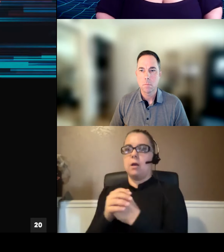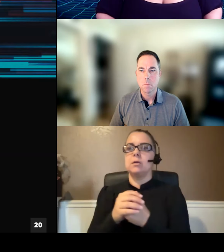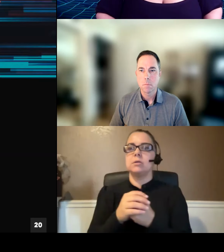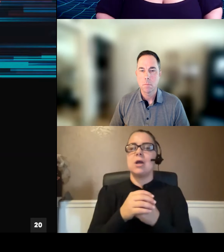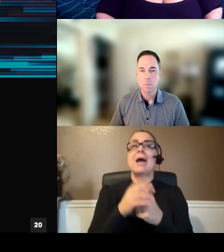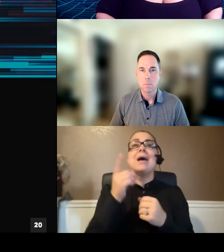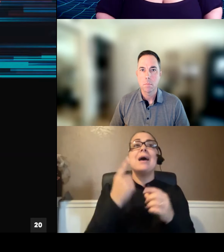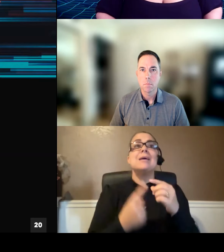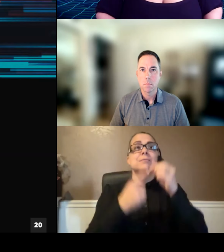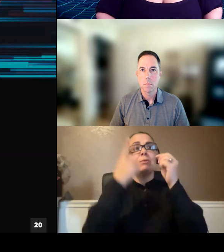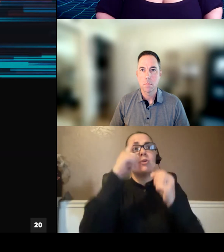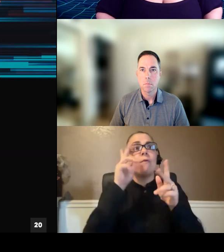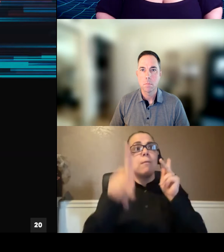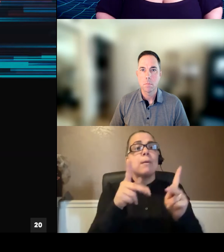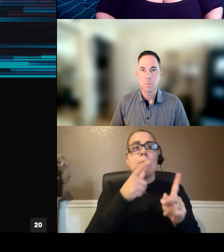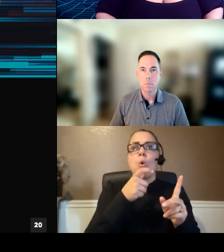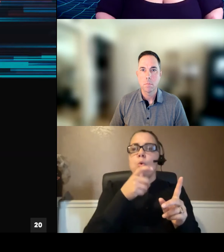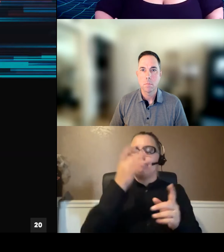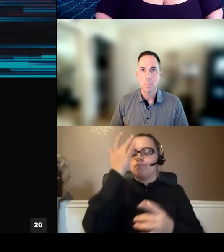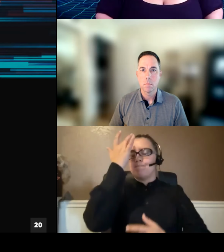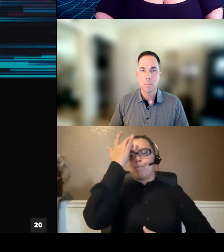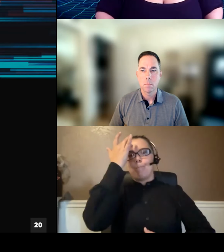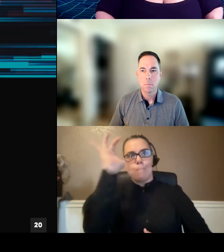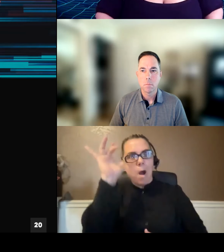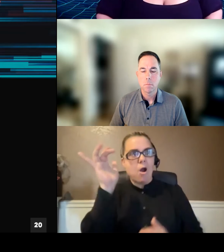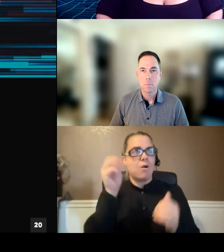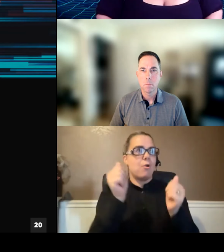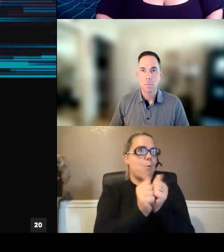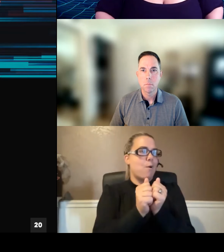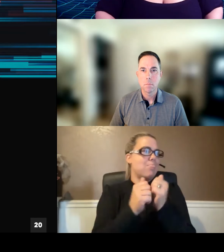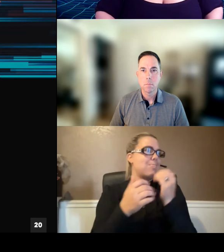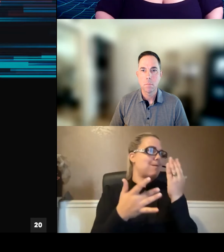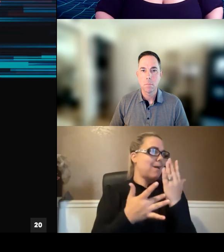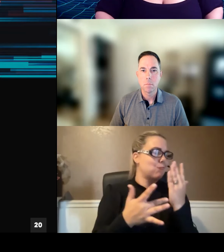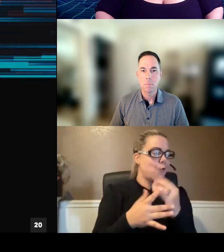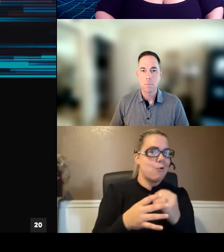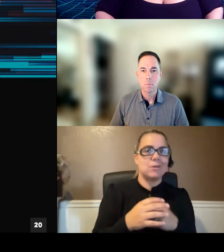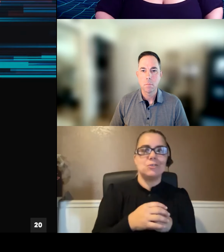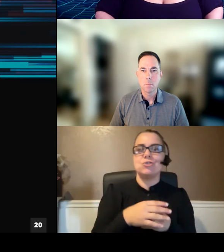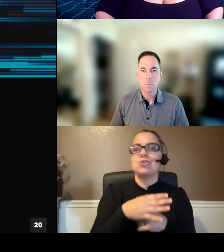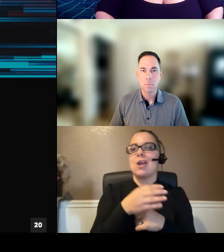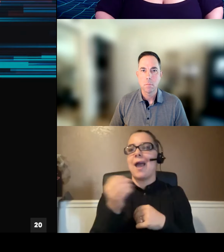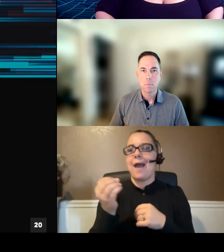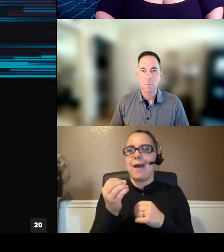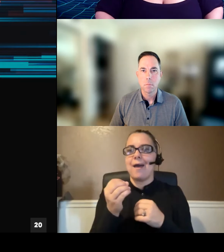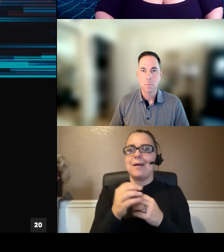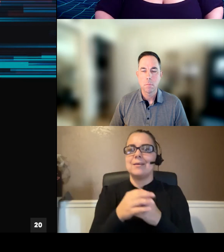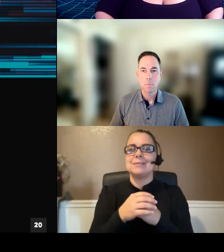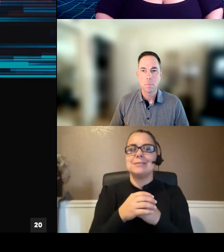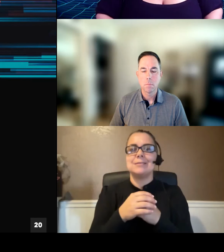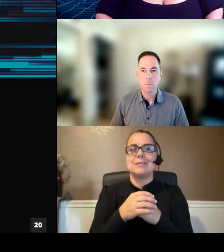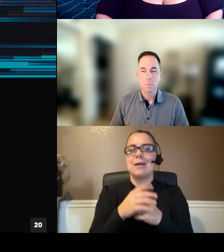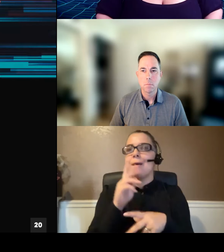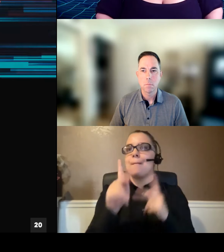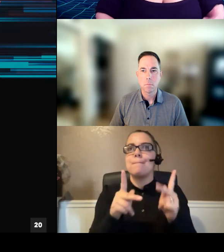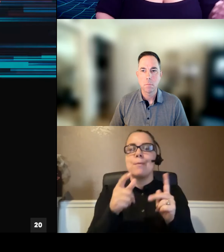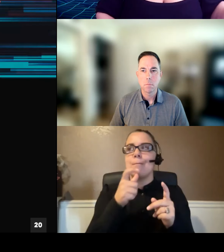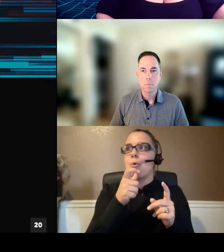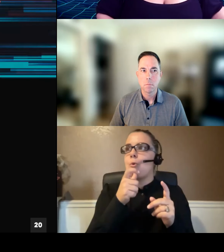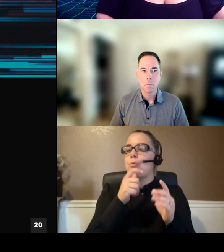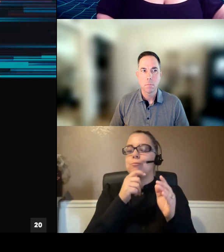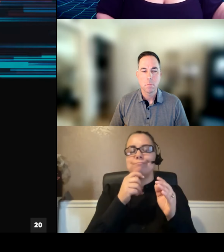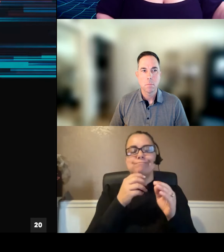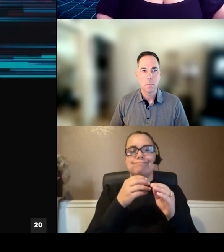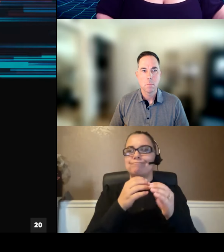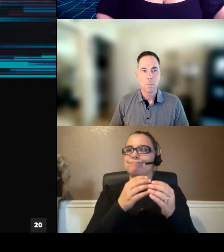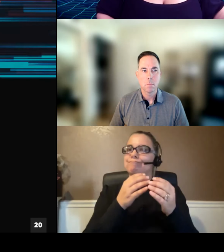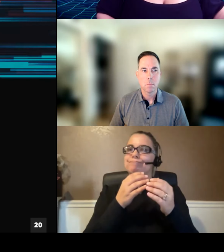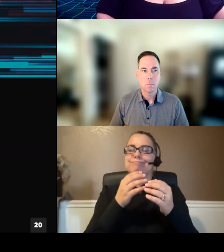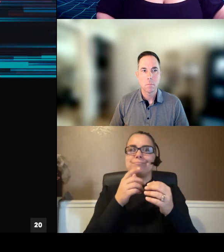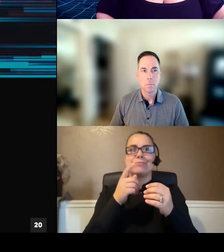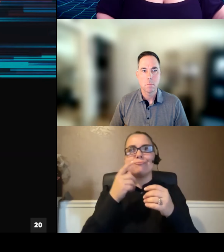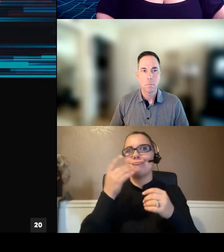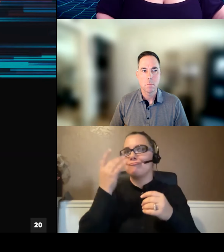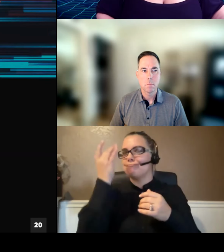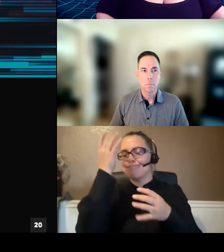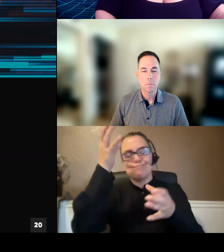who is alive right now and technology is very far more advanced than someone who was on the Internet